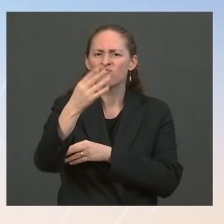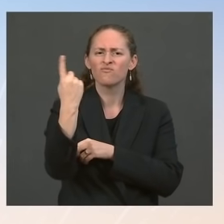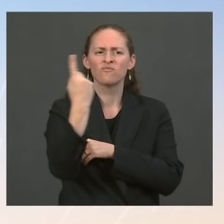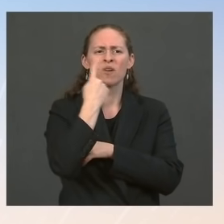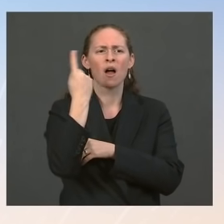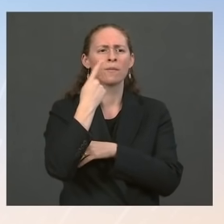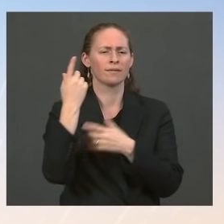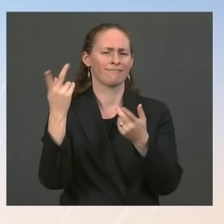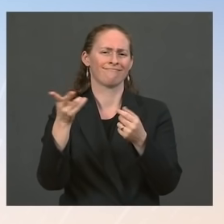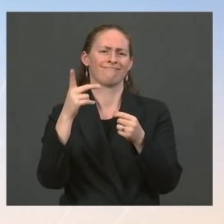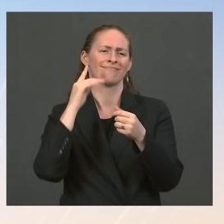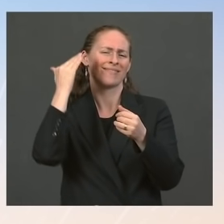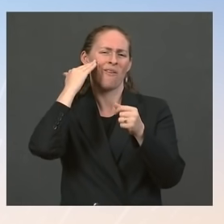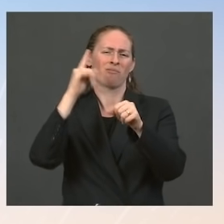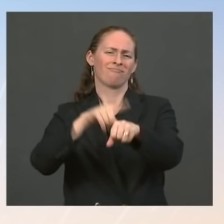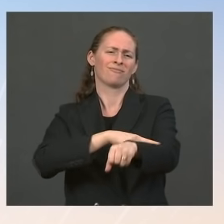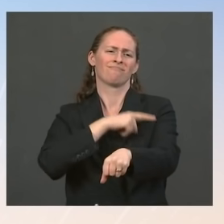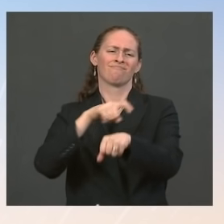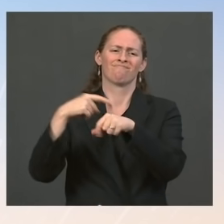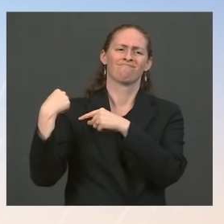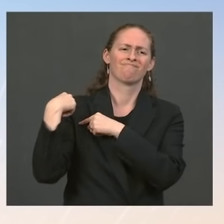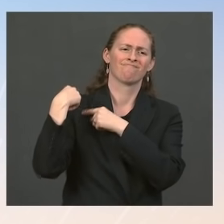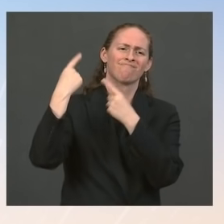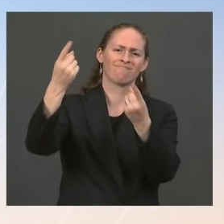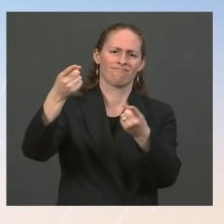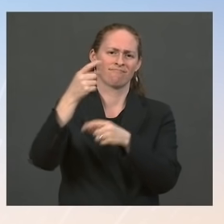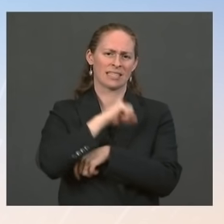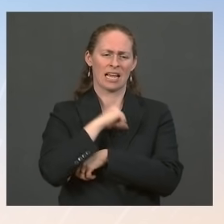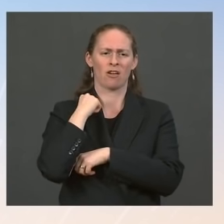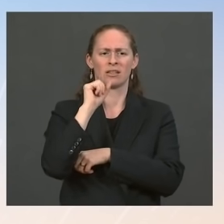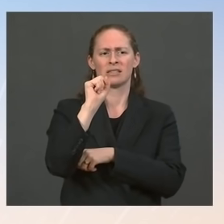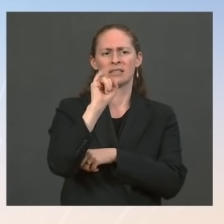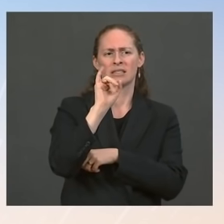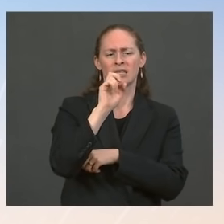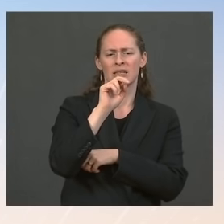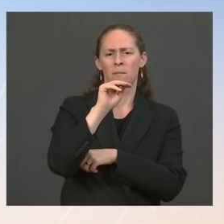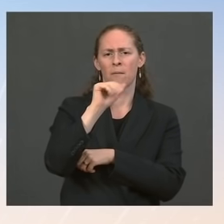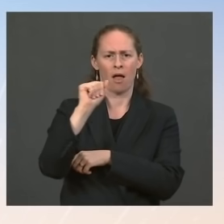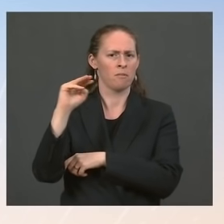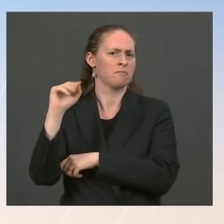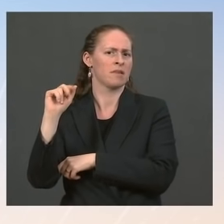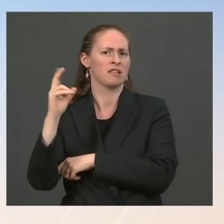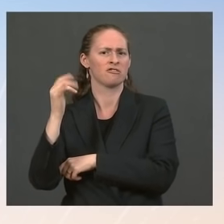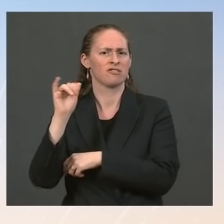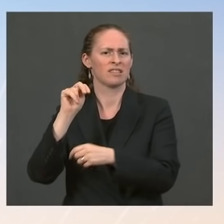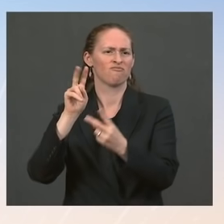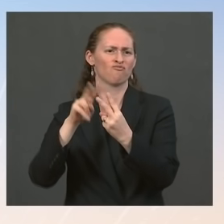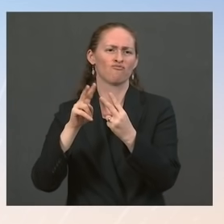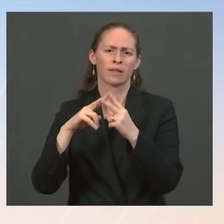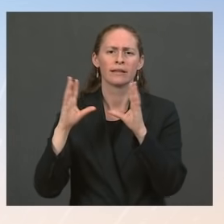a good relationship with Senator Sinema, as he has had with Senator Manchin, who he has been meeting with. I'm not sure if the meeting has ended yet,